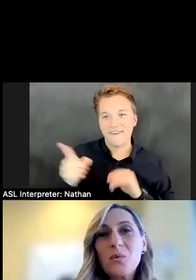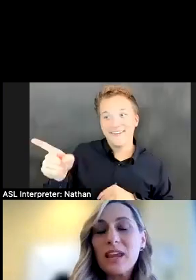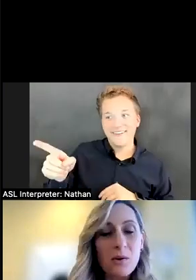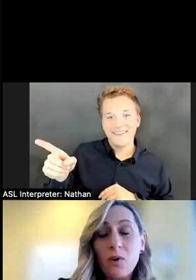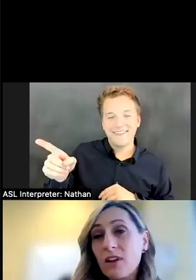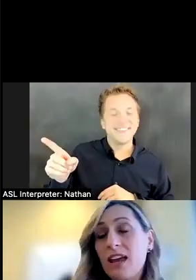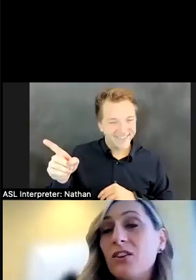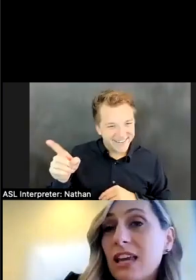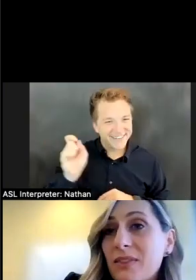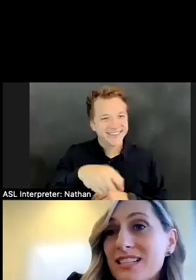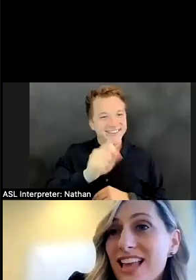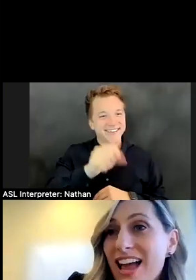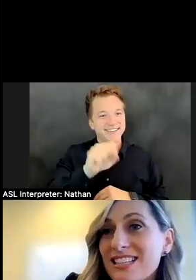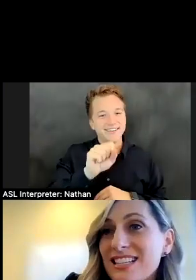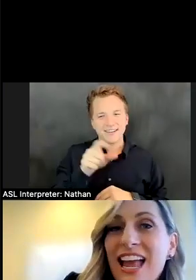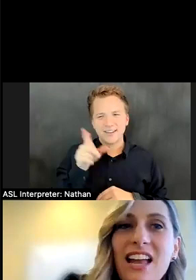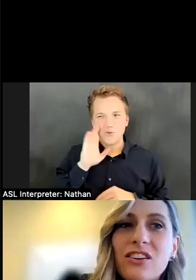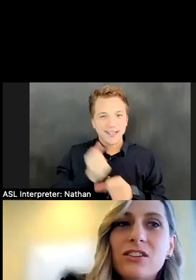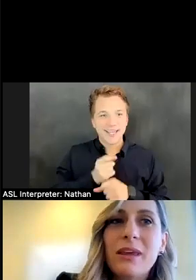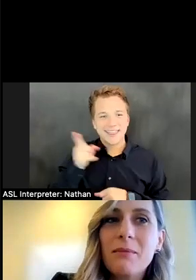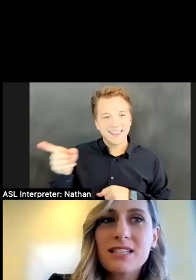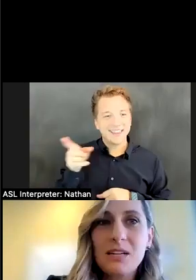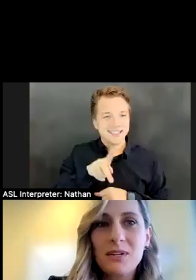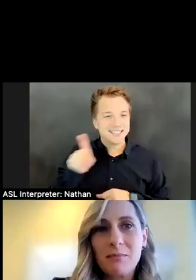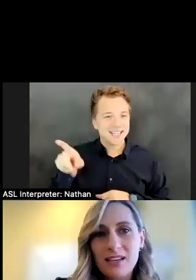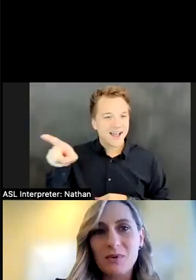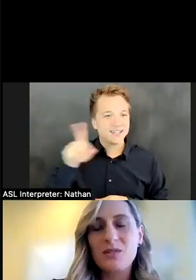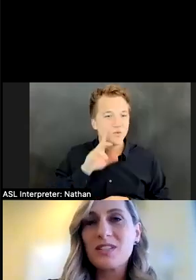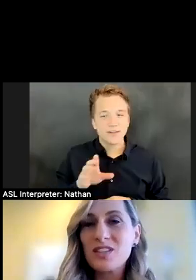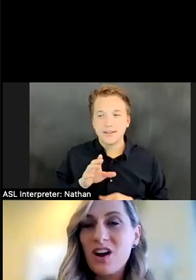So again, you'll get these slides, and you'll be able to see what some of these resources